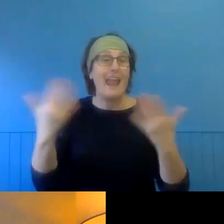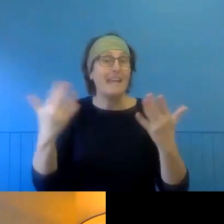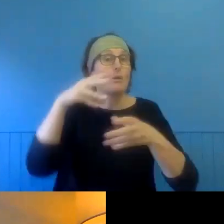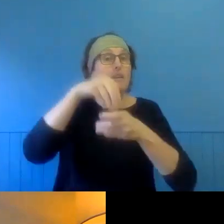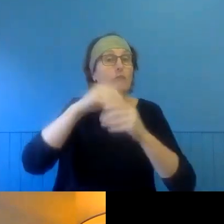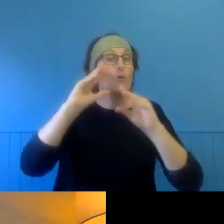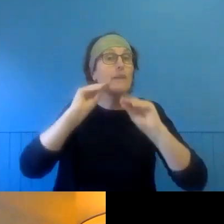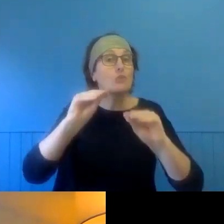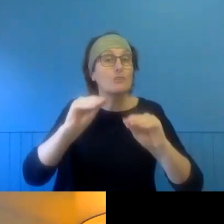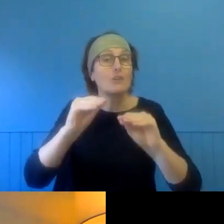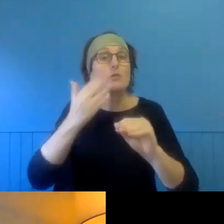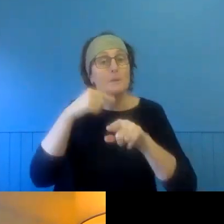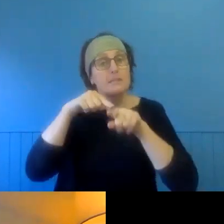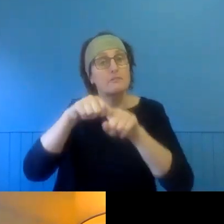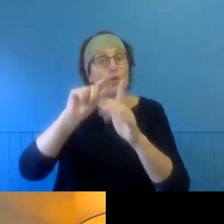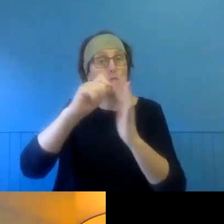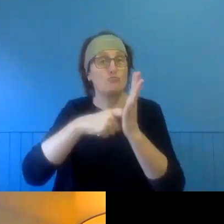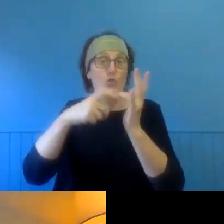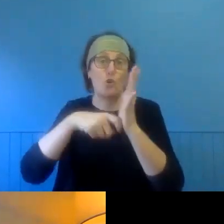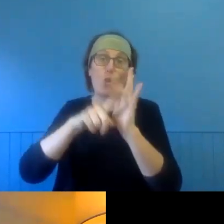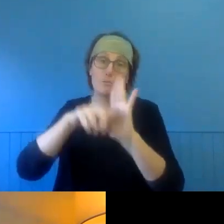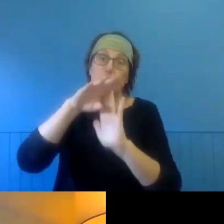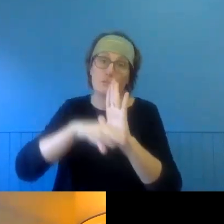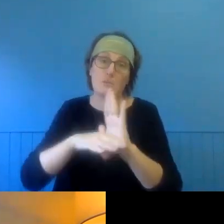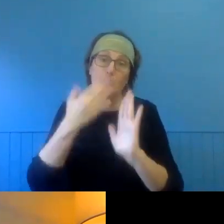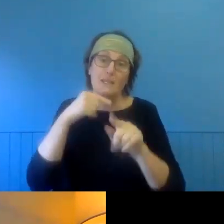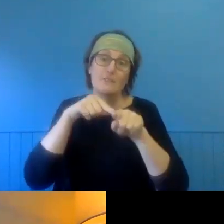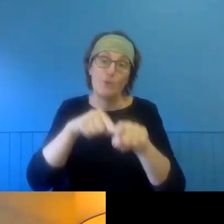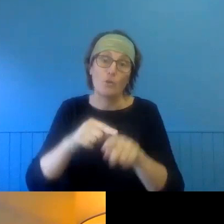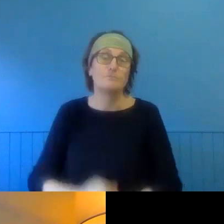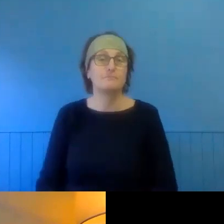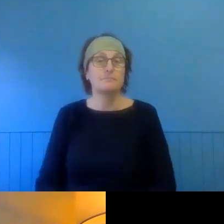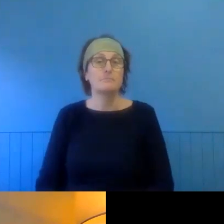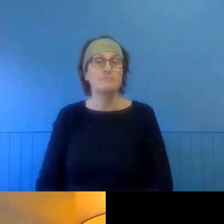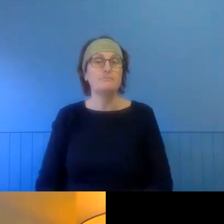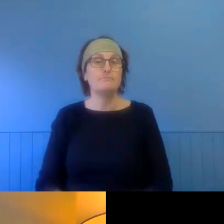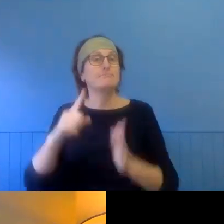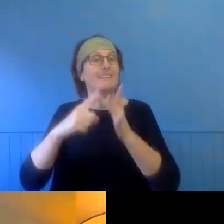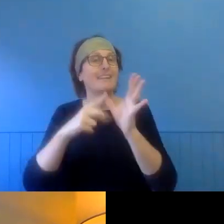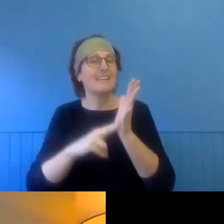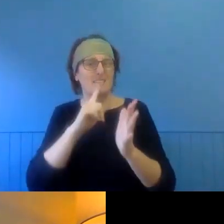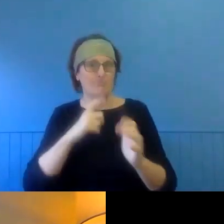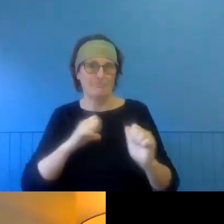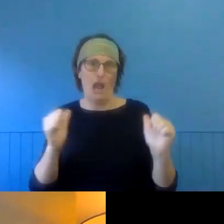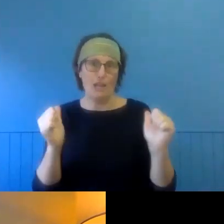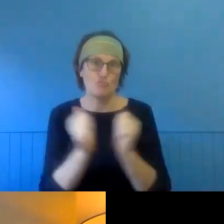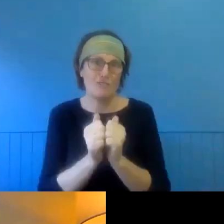follow those protocols as well. >> IAN COLLESS: I agree. Then it provides the opportunity for the information to come from the